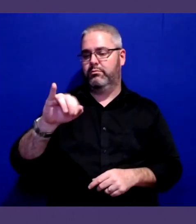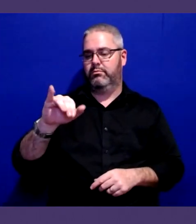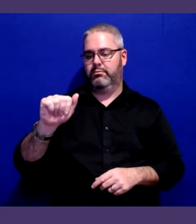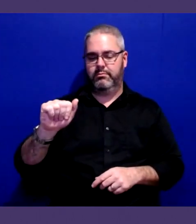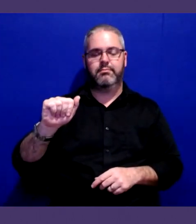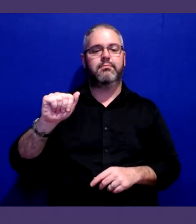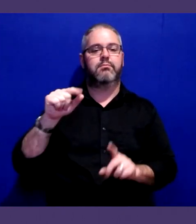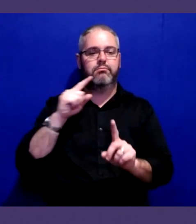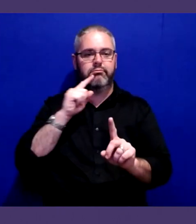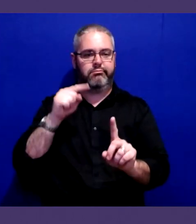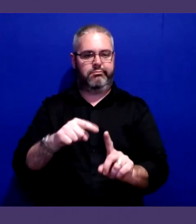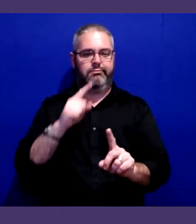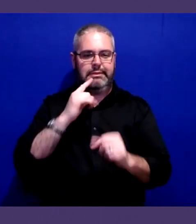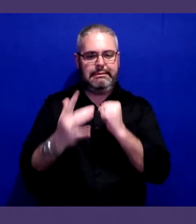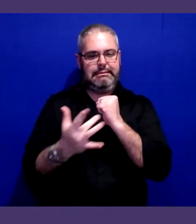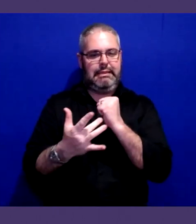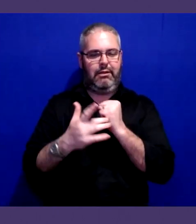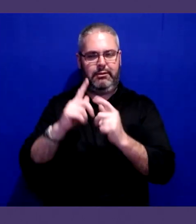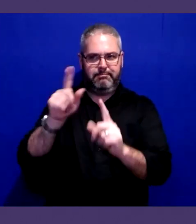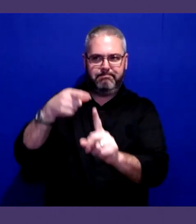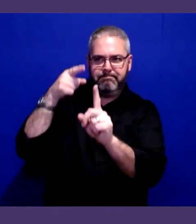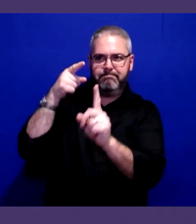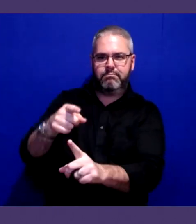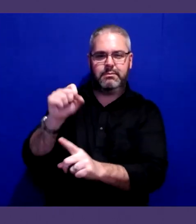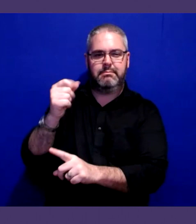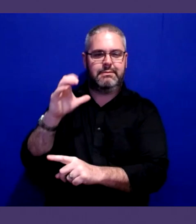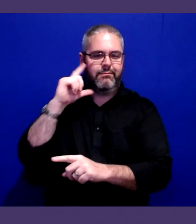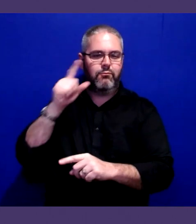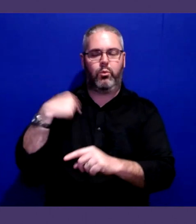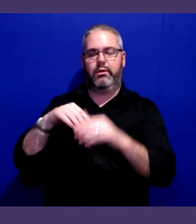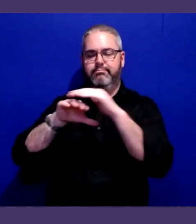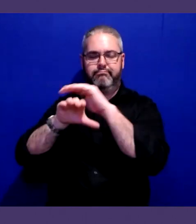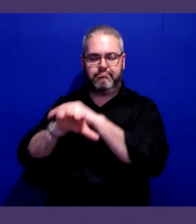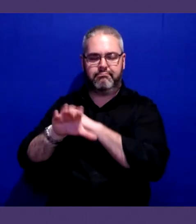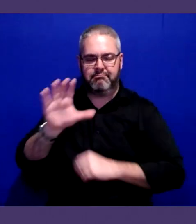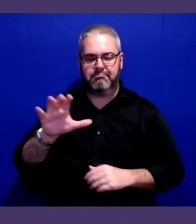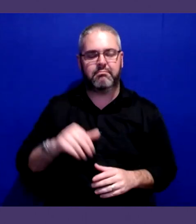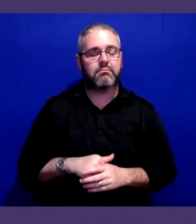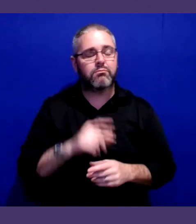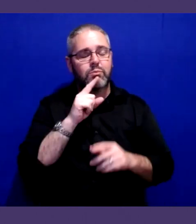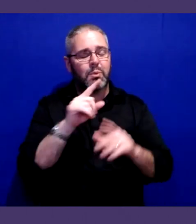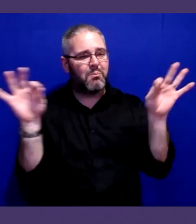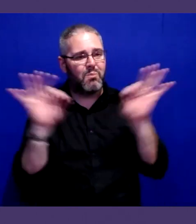a technical specification for accessibility. A really important thing is that last year,